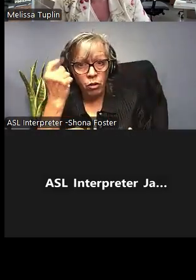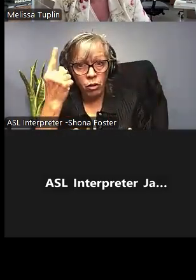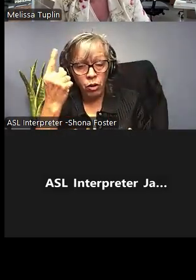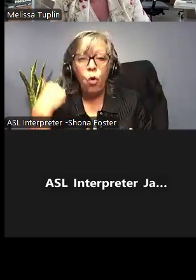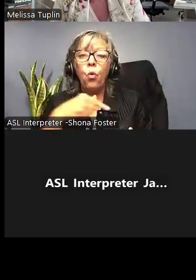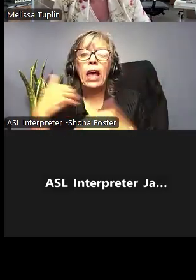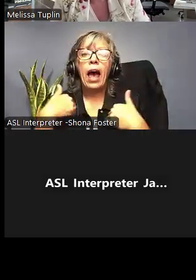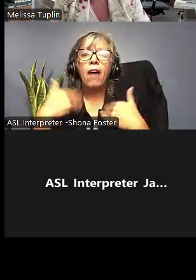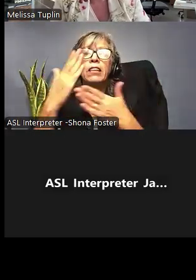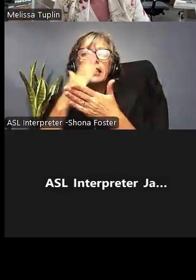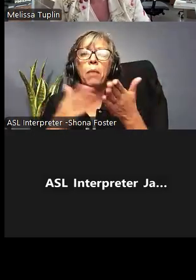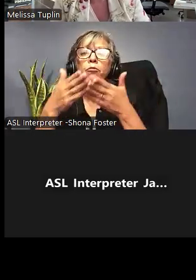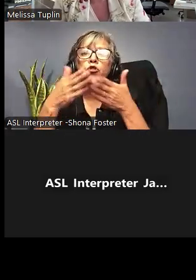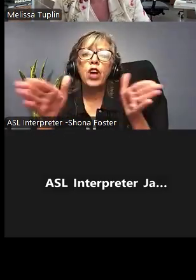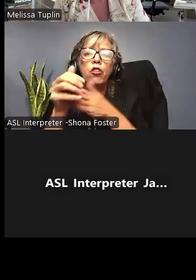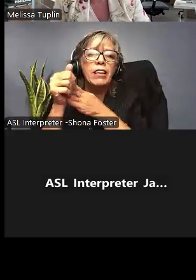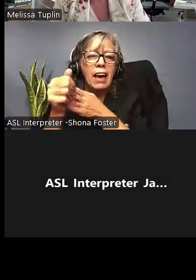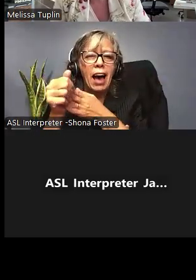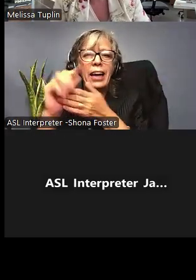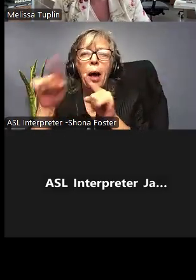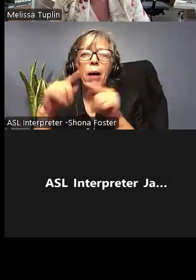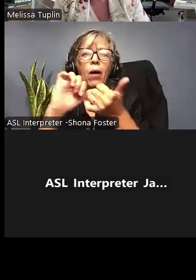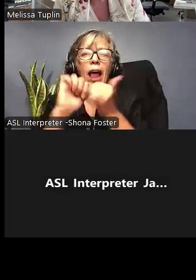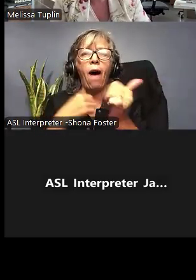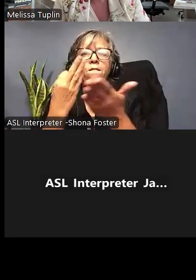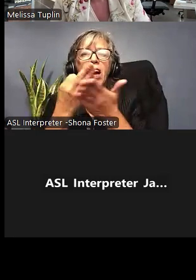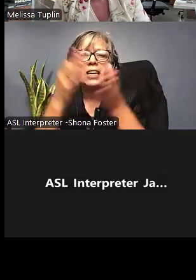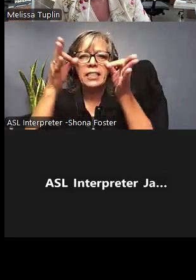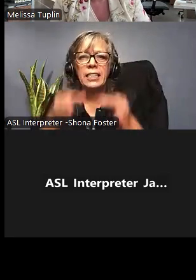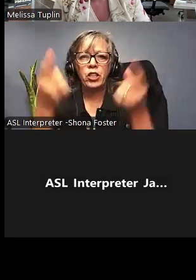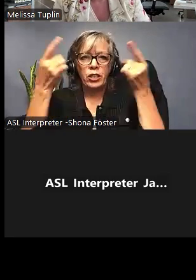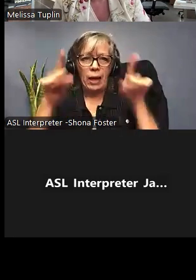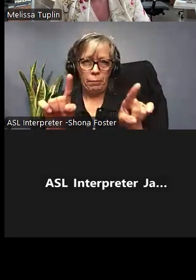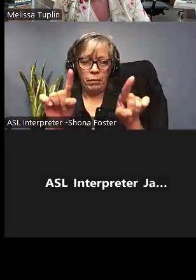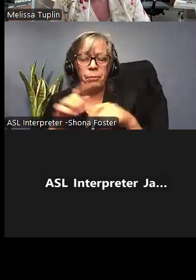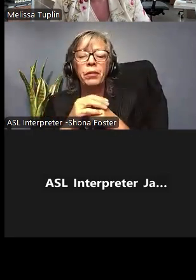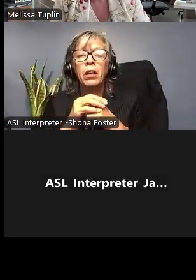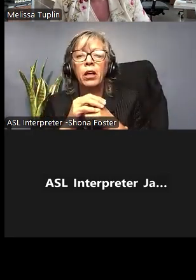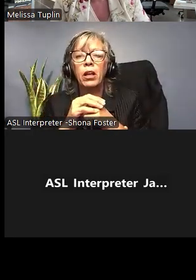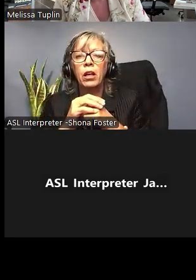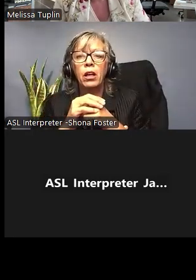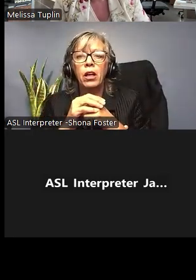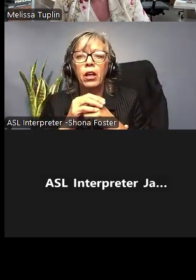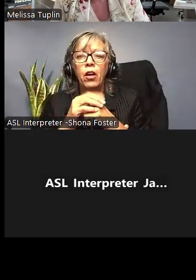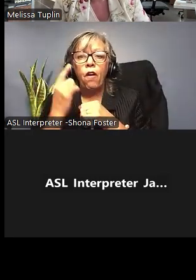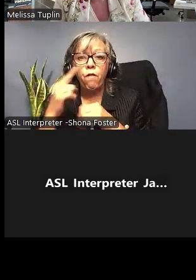general guidance on how funding decisions will be made for this program. So, for new applicants,